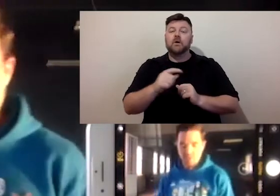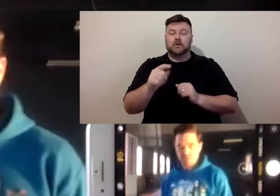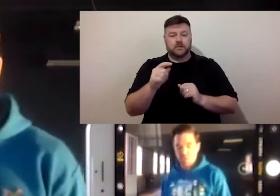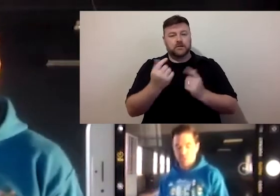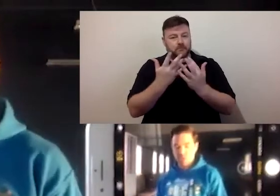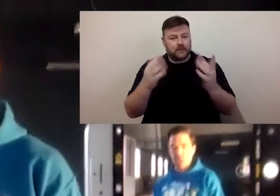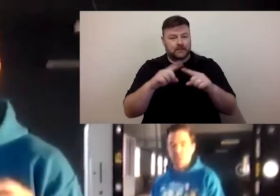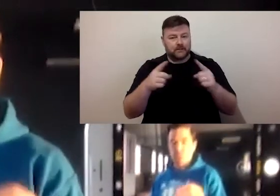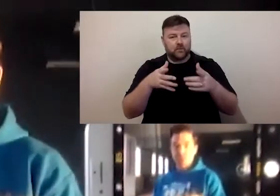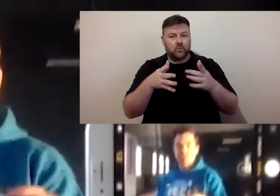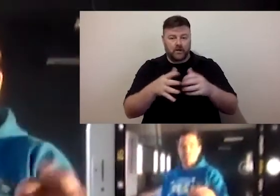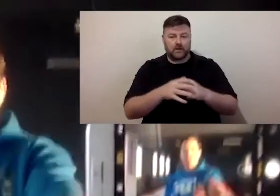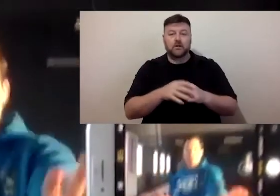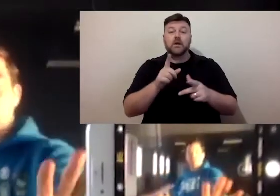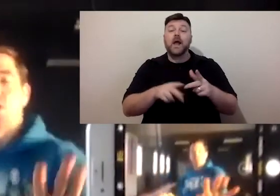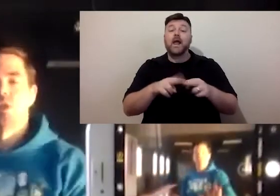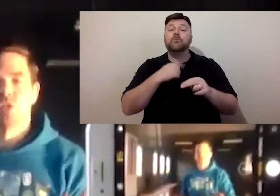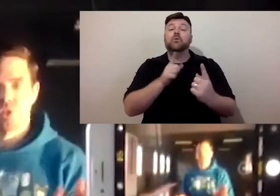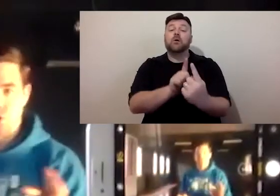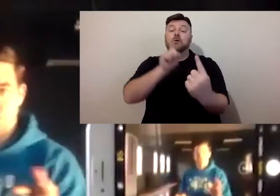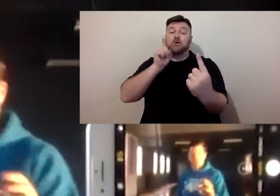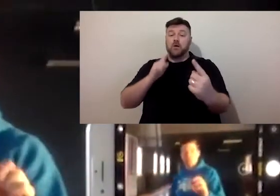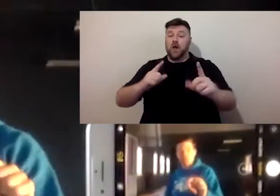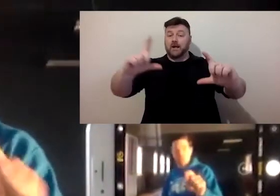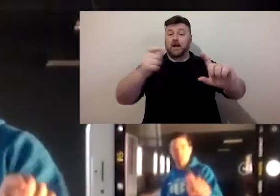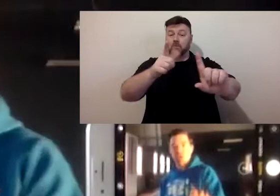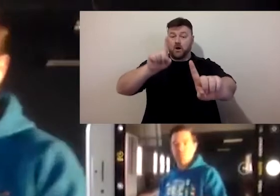this. If you want to stand away from the camera, choose the self-timer